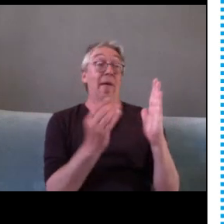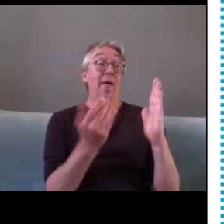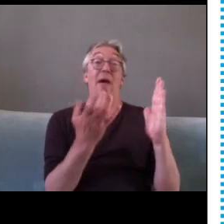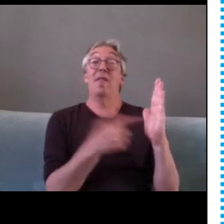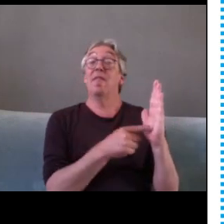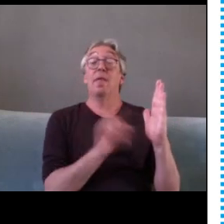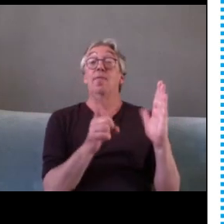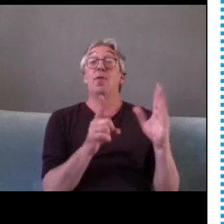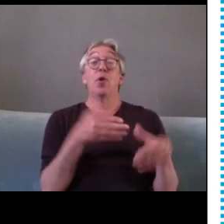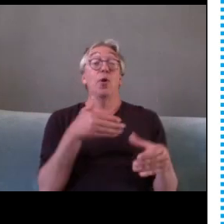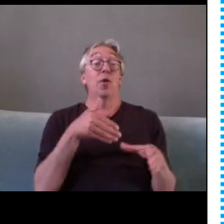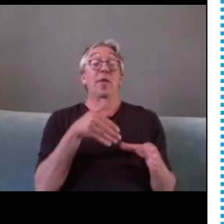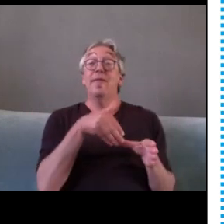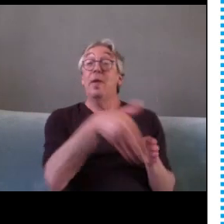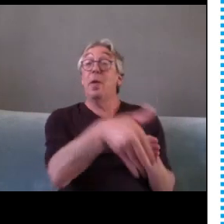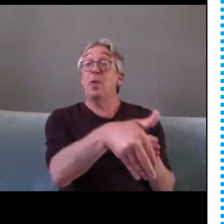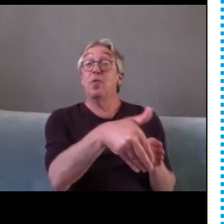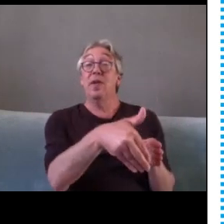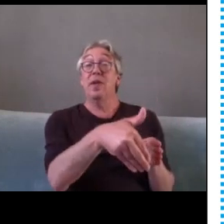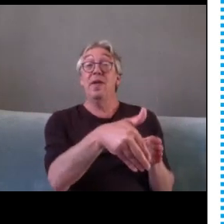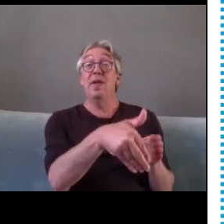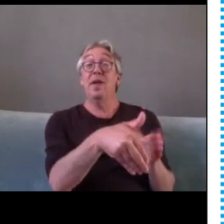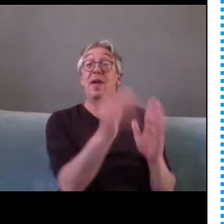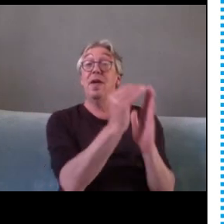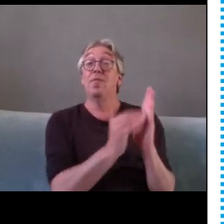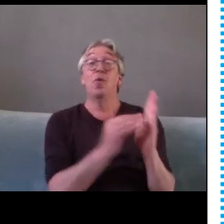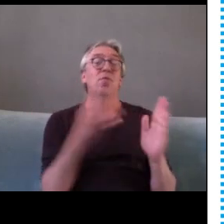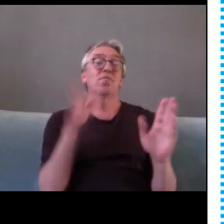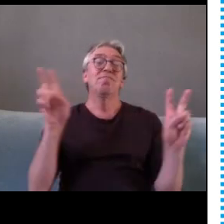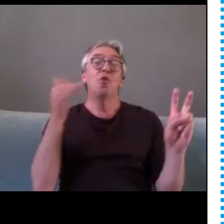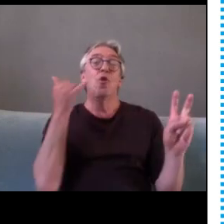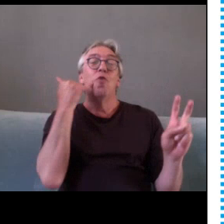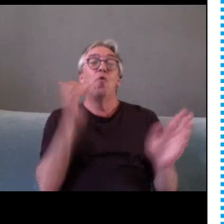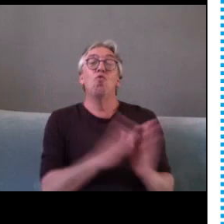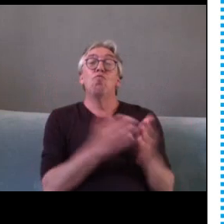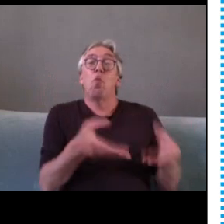to find telephones that you need or the provision of public pay phones